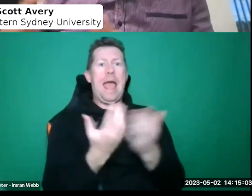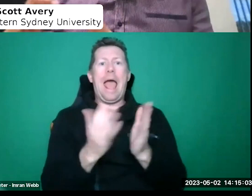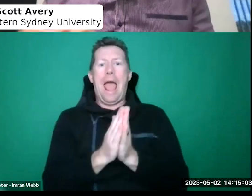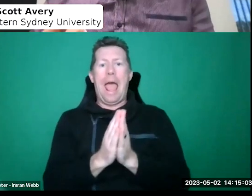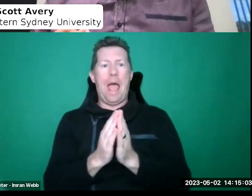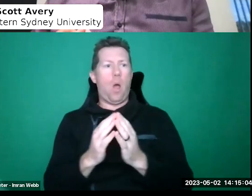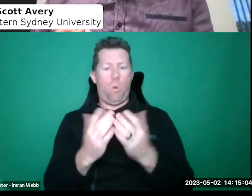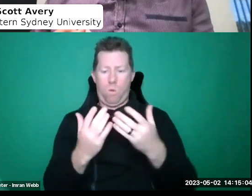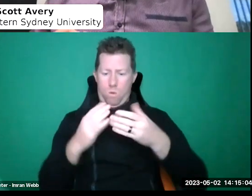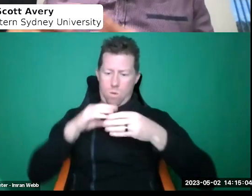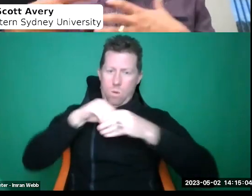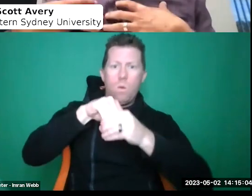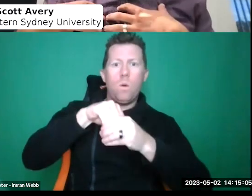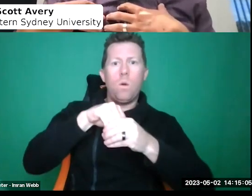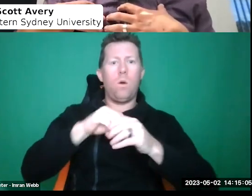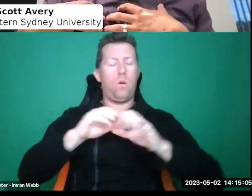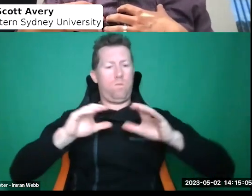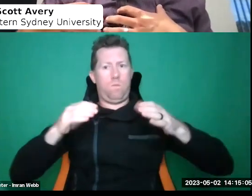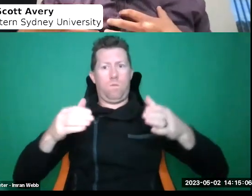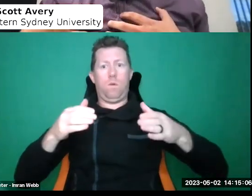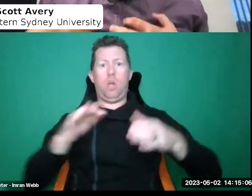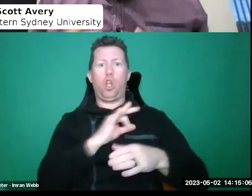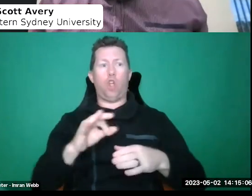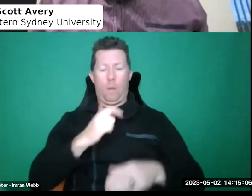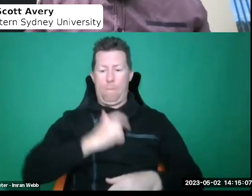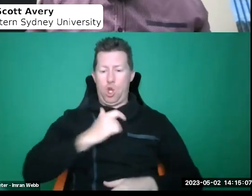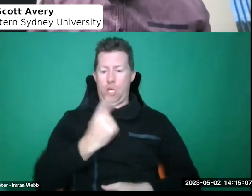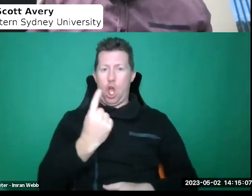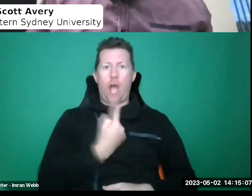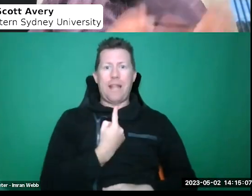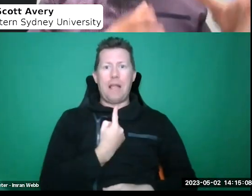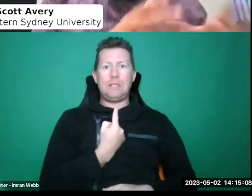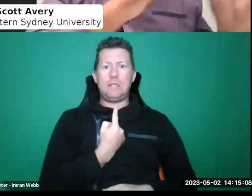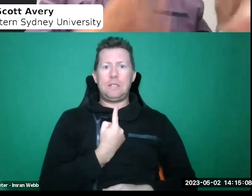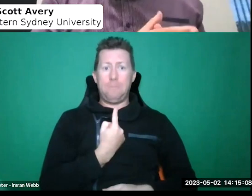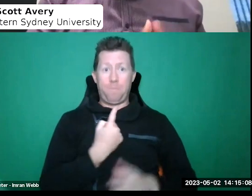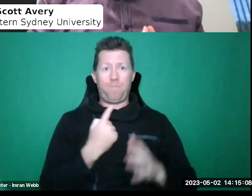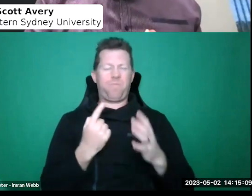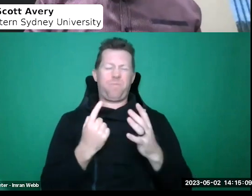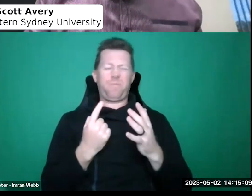and be part of broader community so they're not personally isolated. Now data, the medical model tends